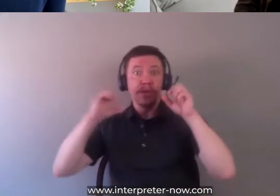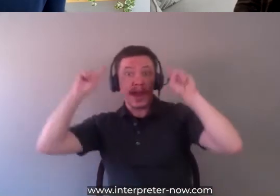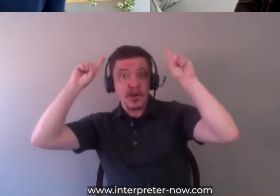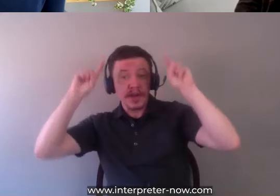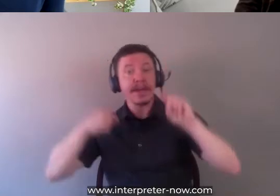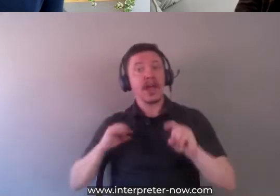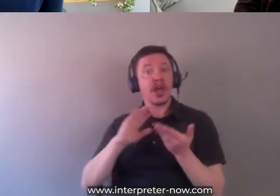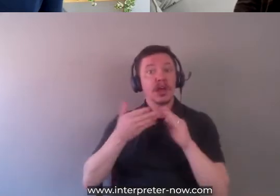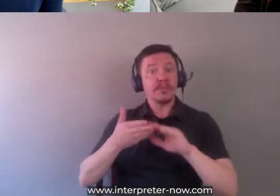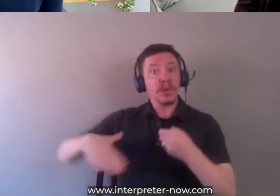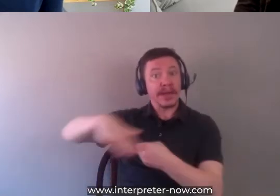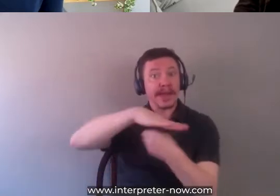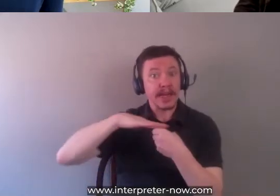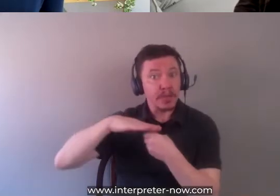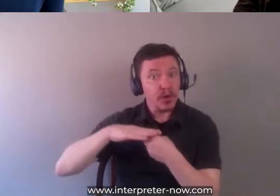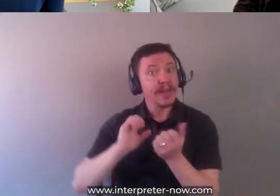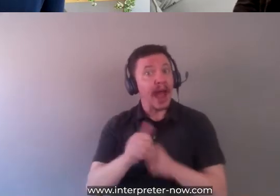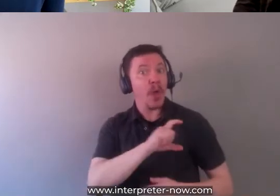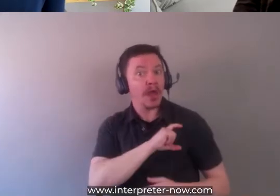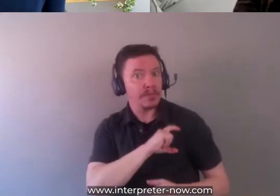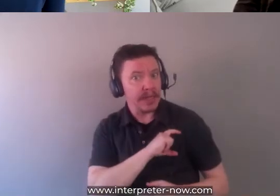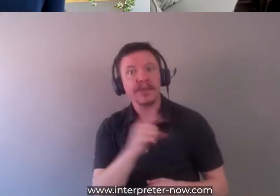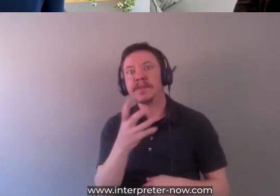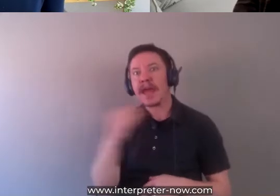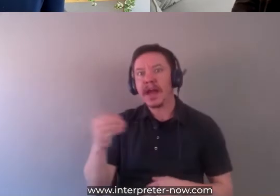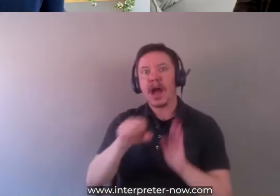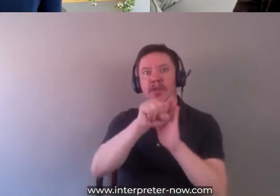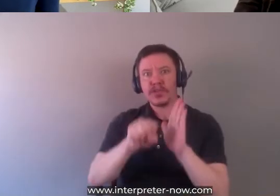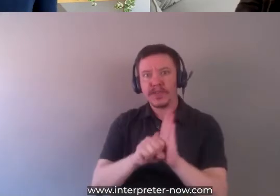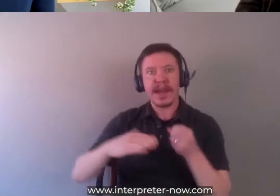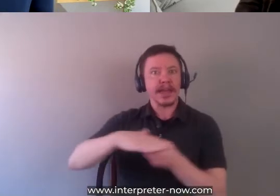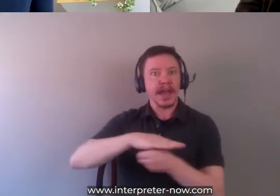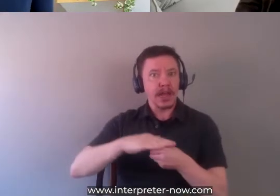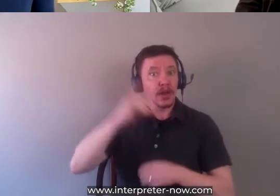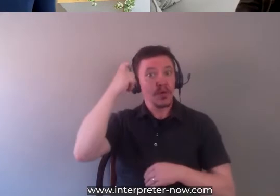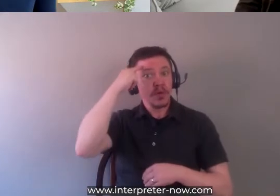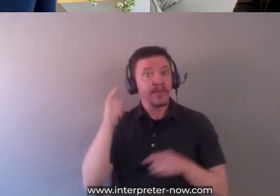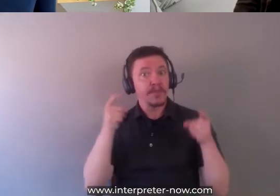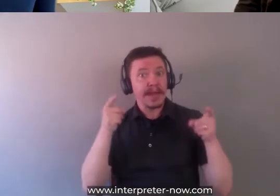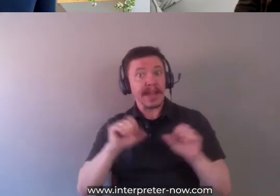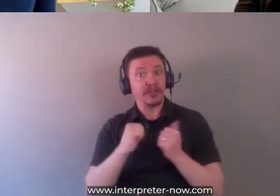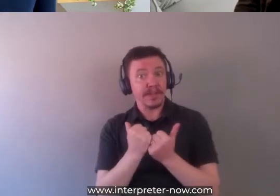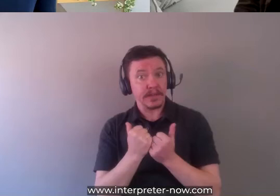and neighborhoods, by police and other state and local government agencies, and even by